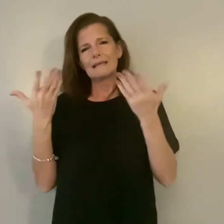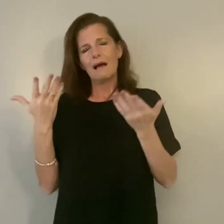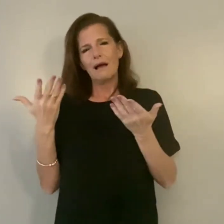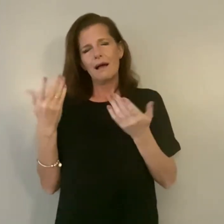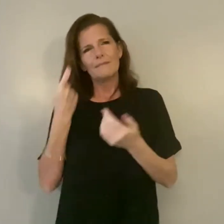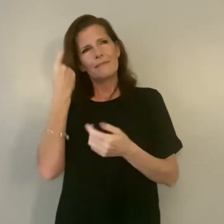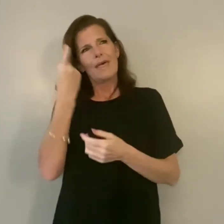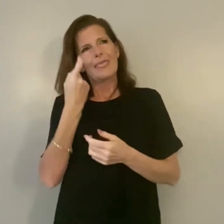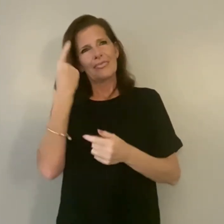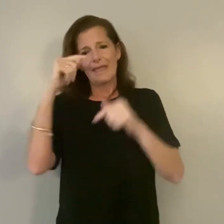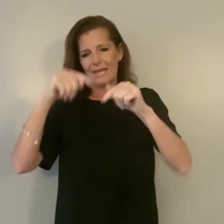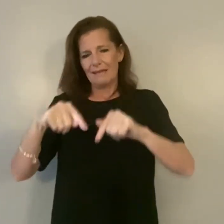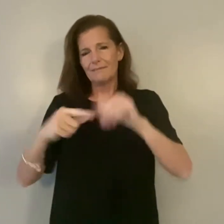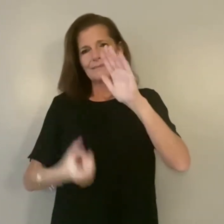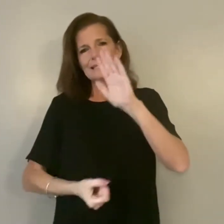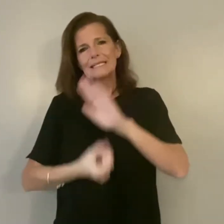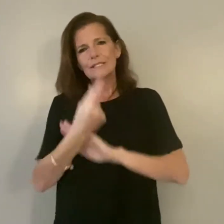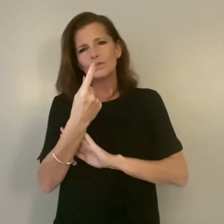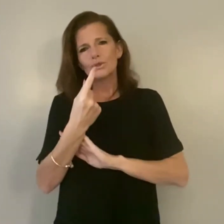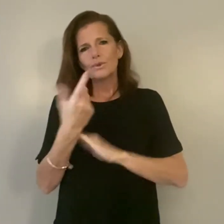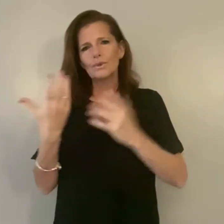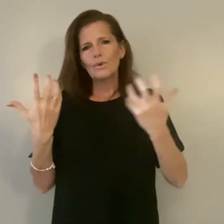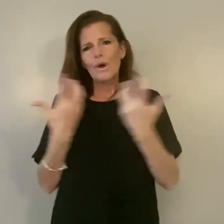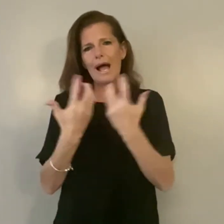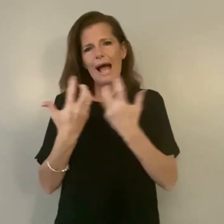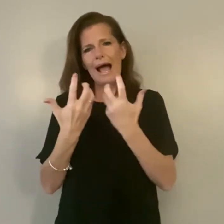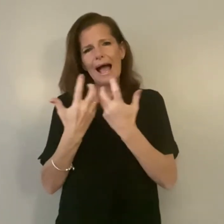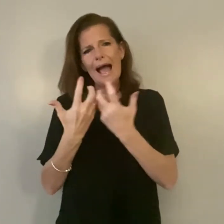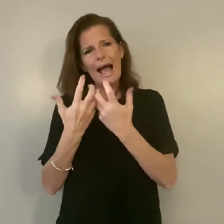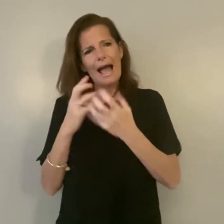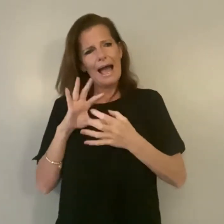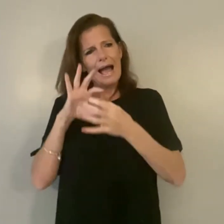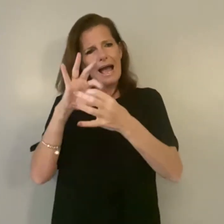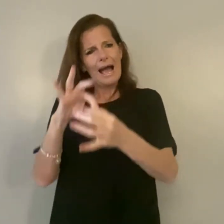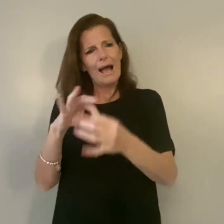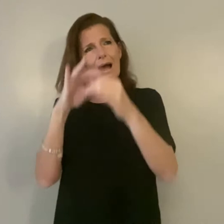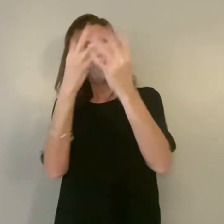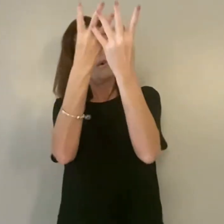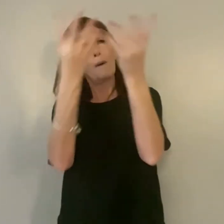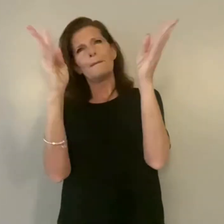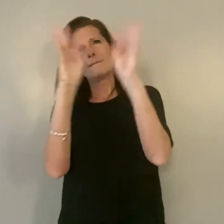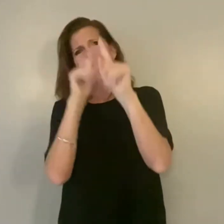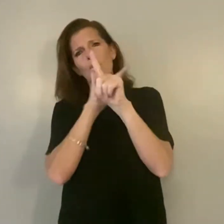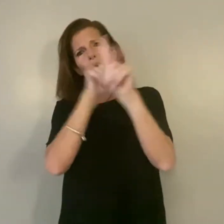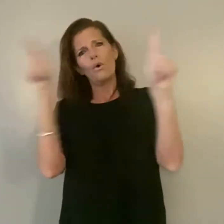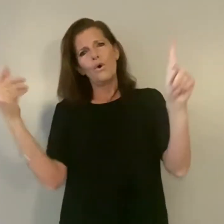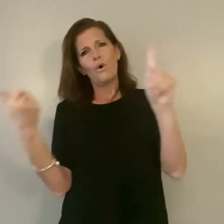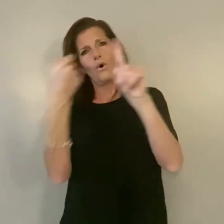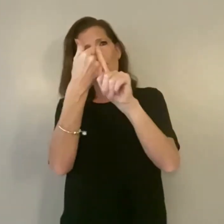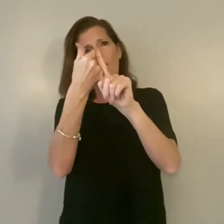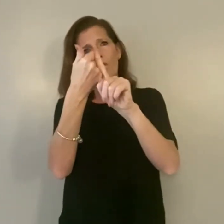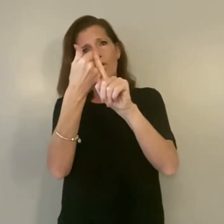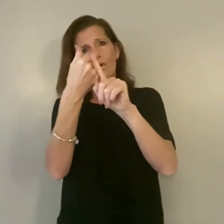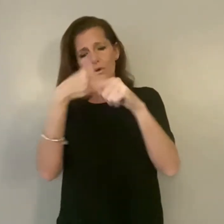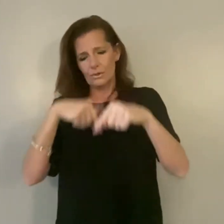and exploring how some of these issues are affecting general board level operations and relations.